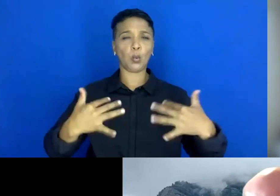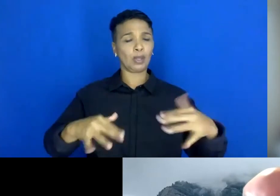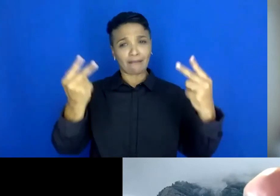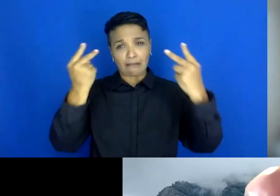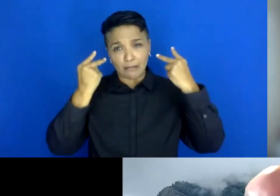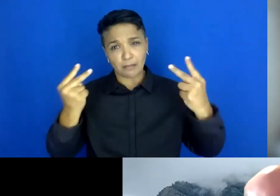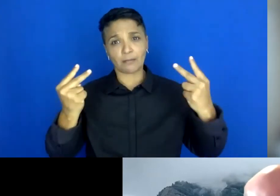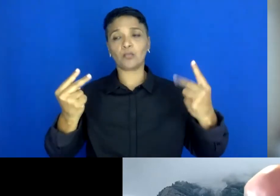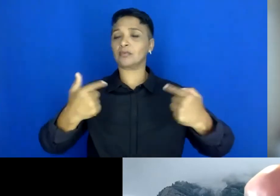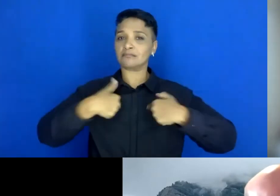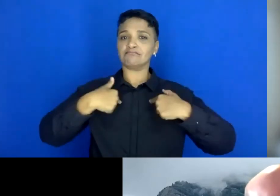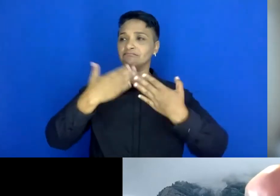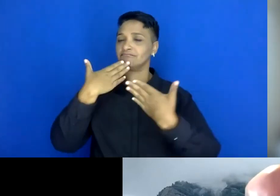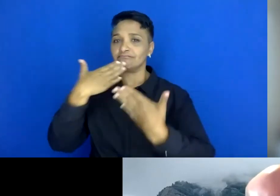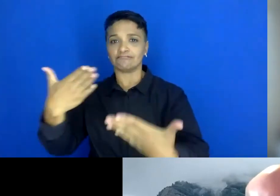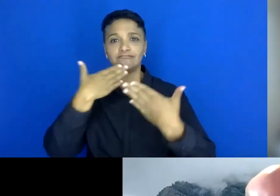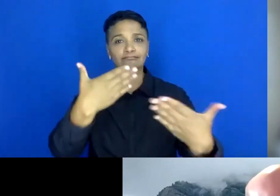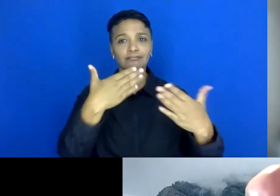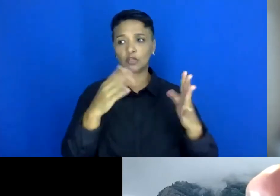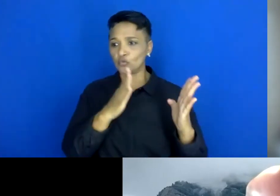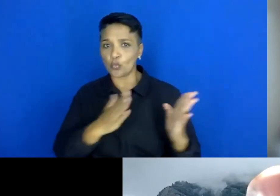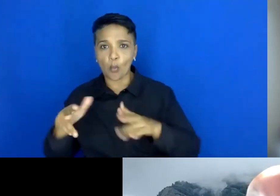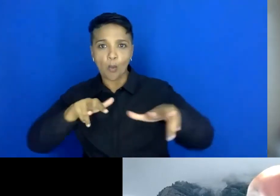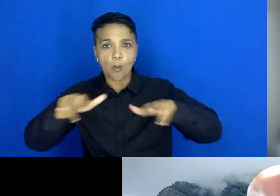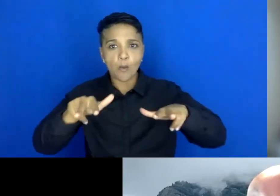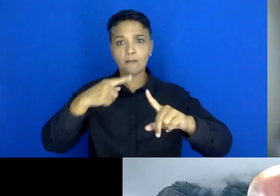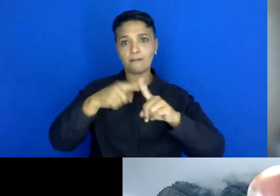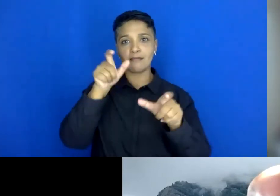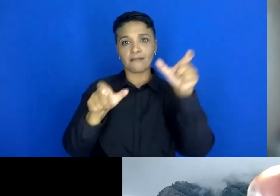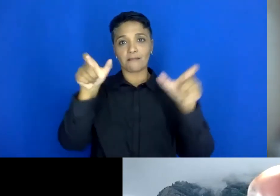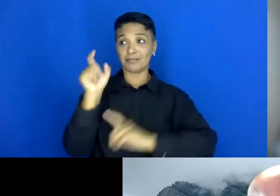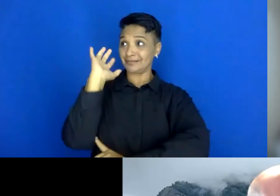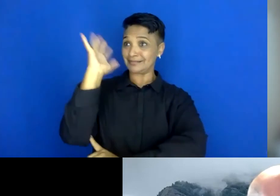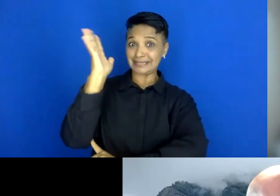panelists for sharing their precious time with us during this ecosoc youth forum event